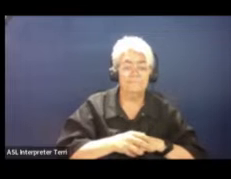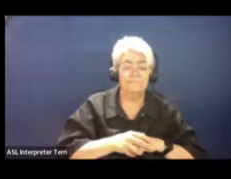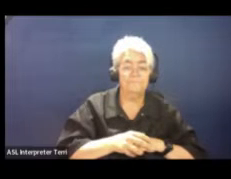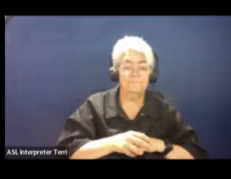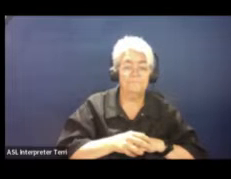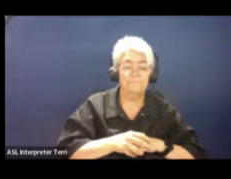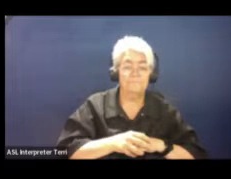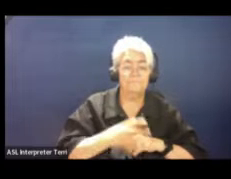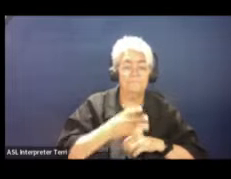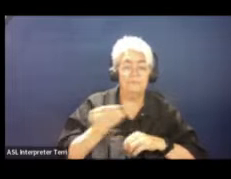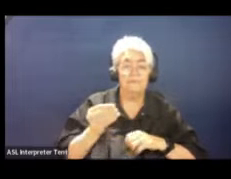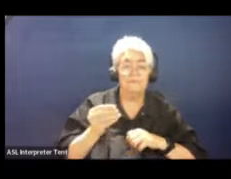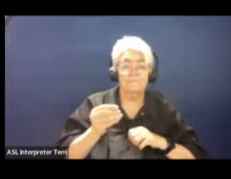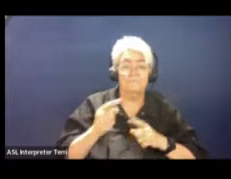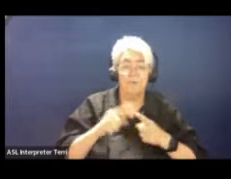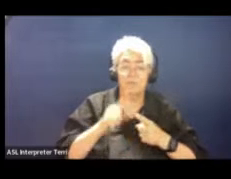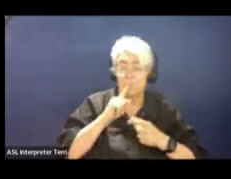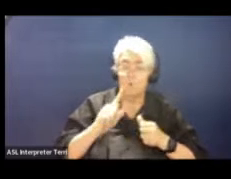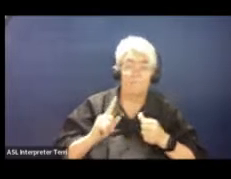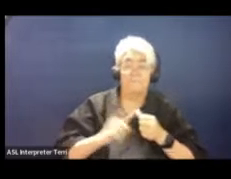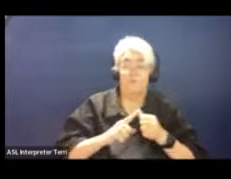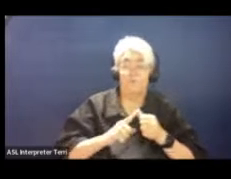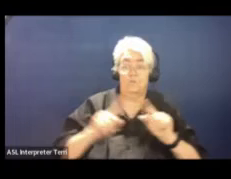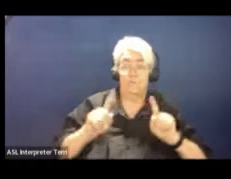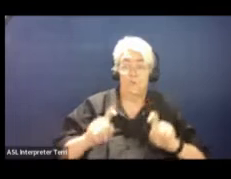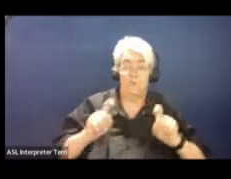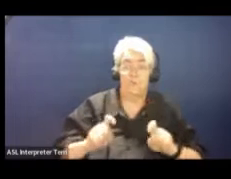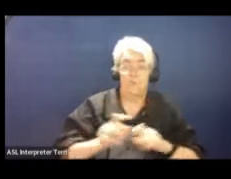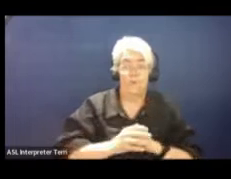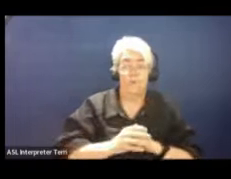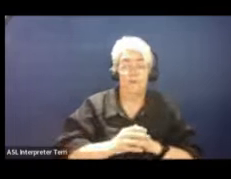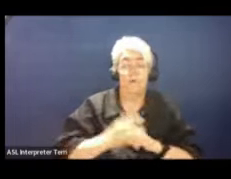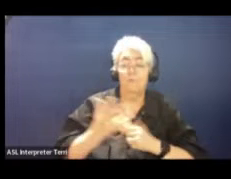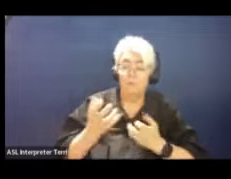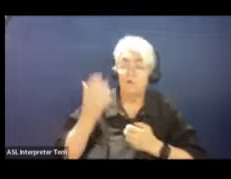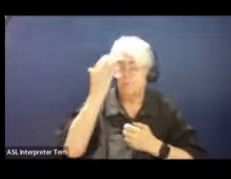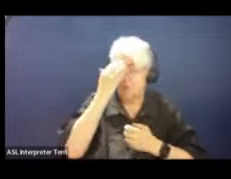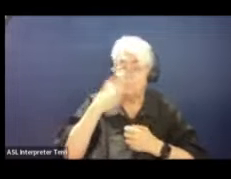Judy Dettmer: So we are going to move into our first poll. We always like to know who is in attendance. So if you could